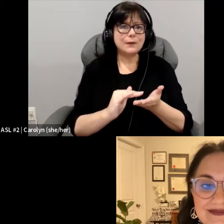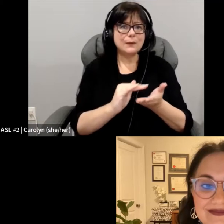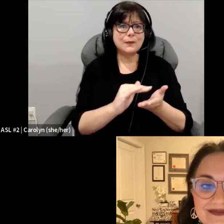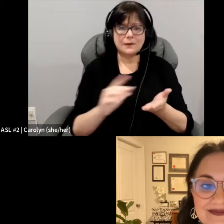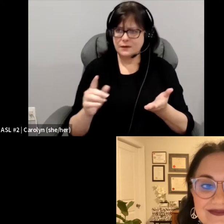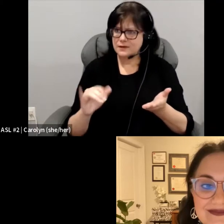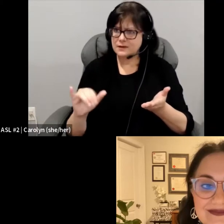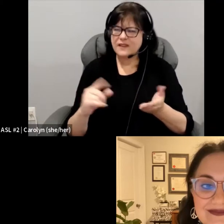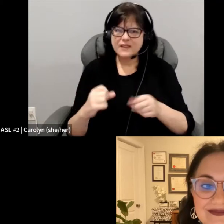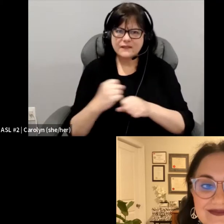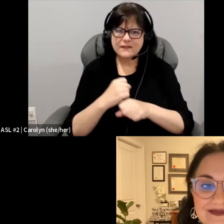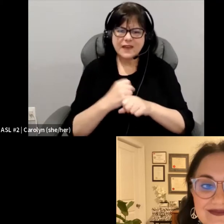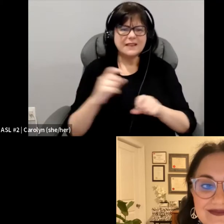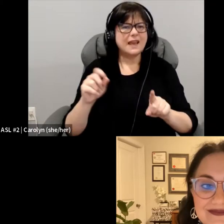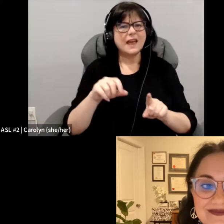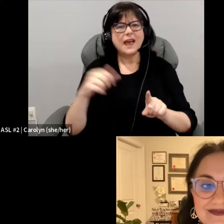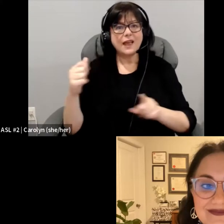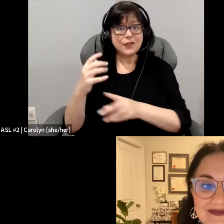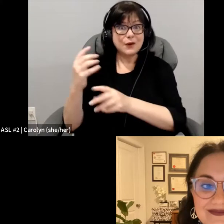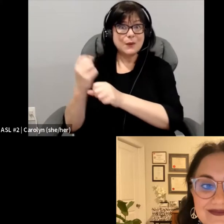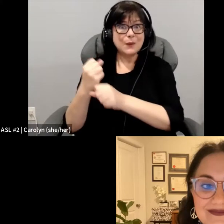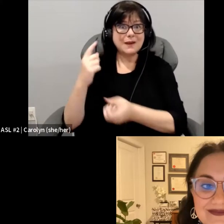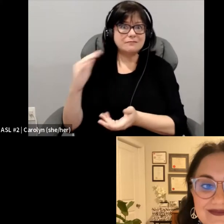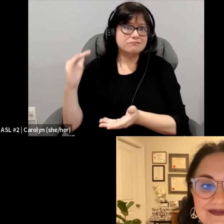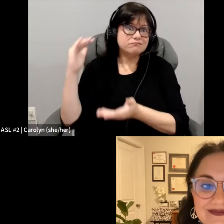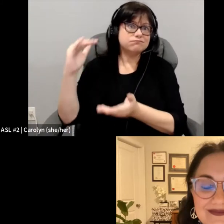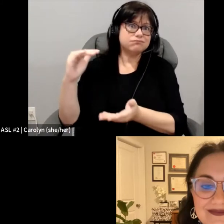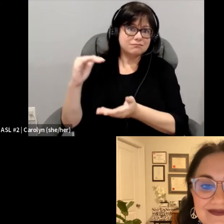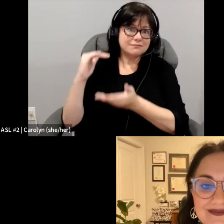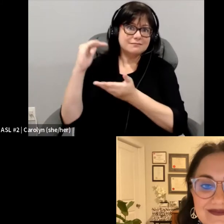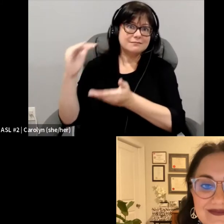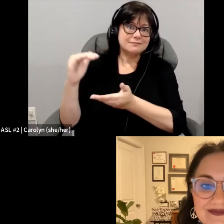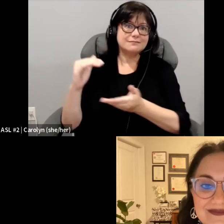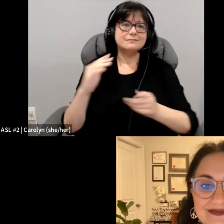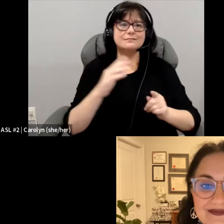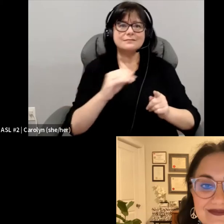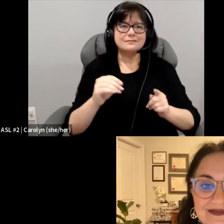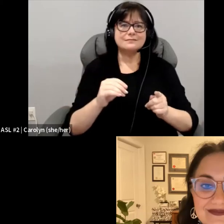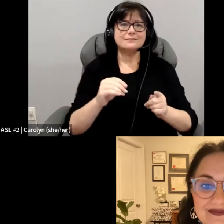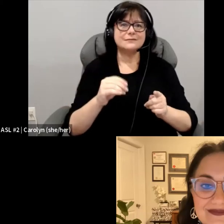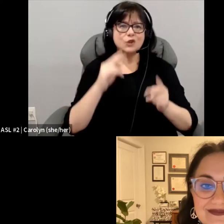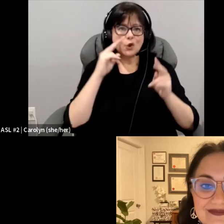SAY TO OVERRELIANCE ON MEDICAL EVIDENCE.